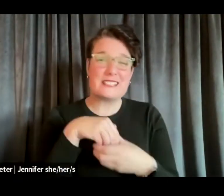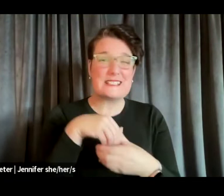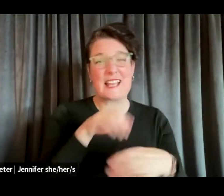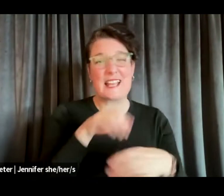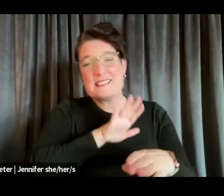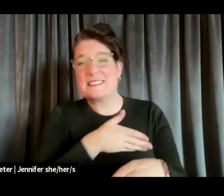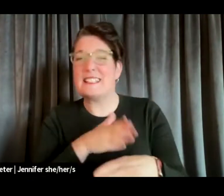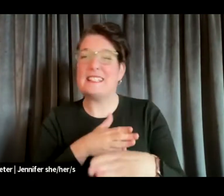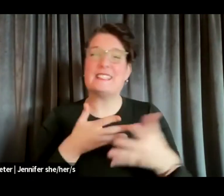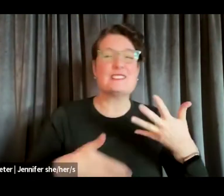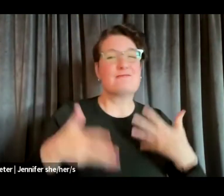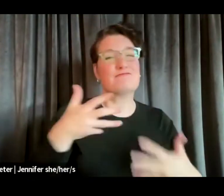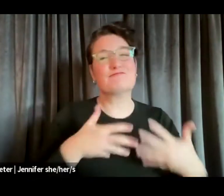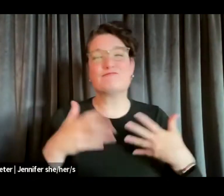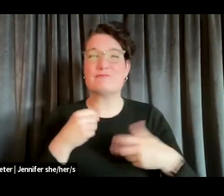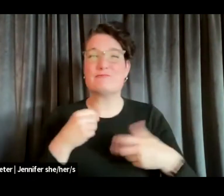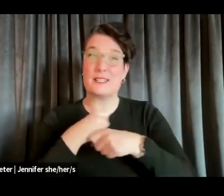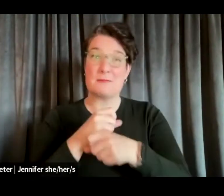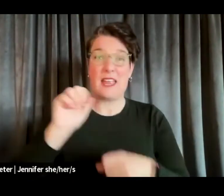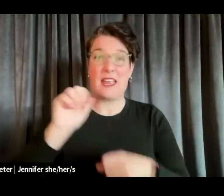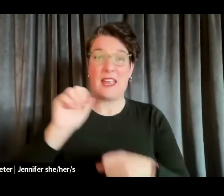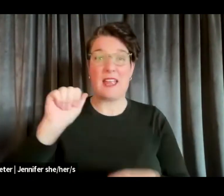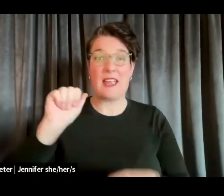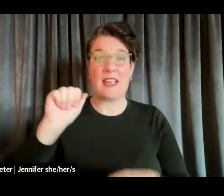altar and pour water over the altar.